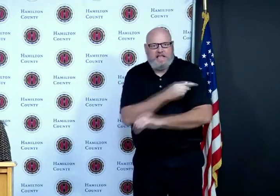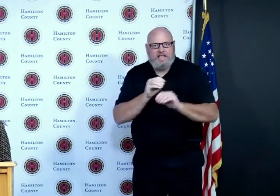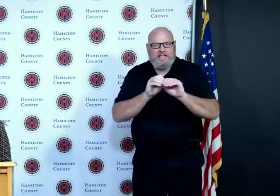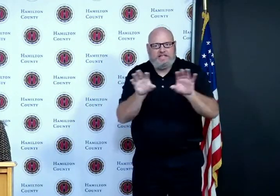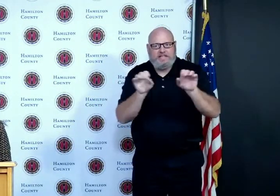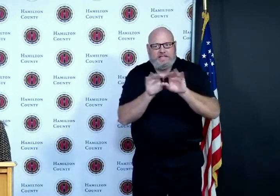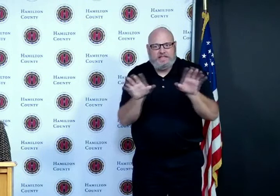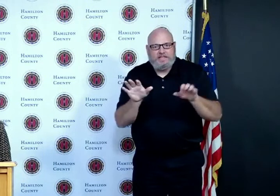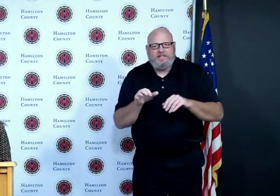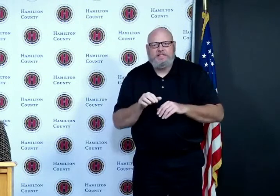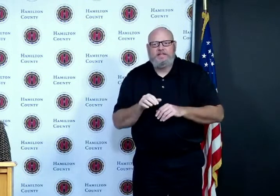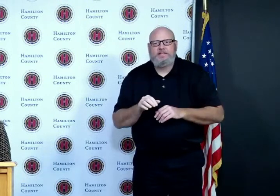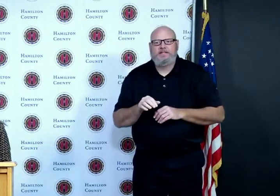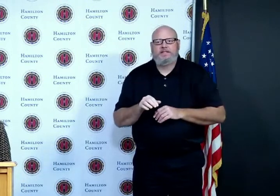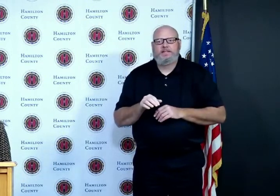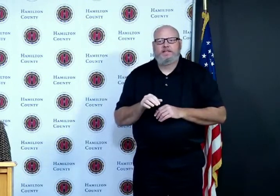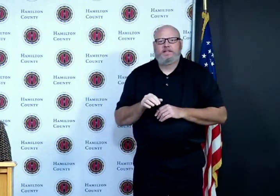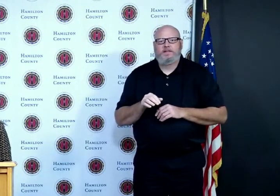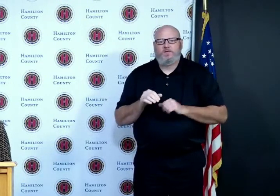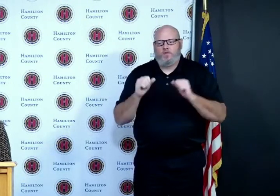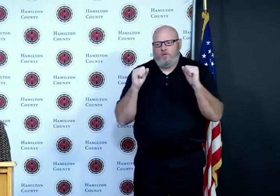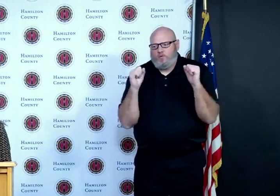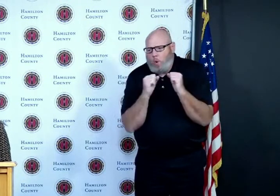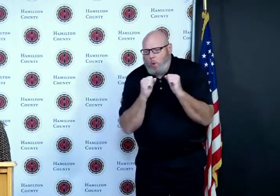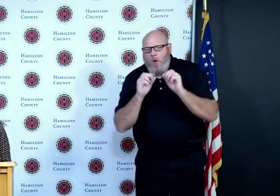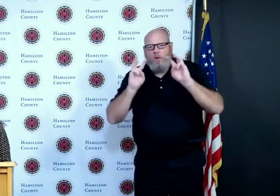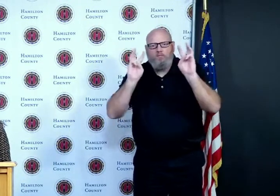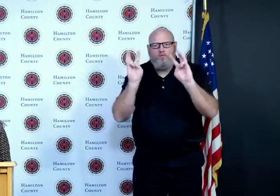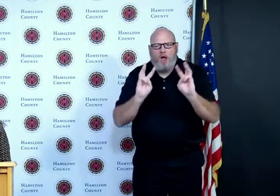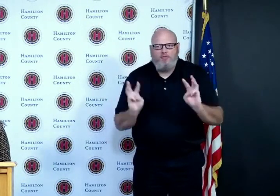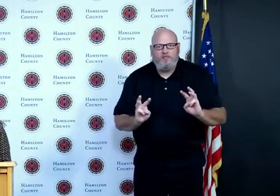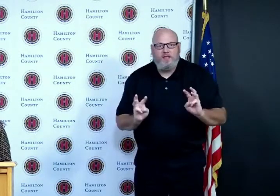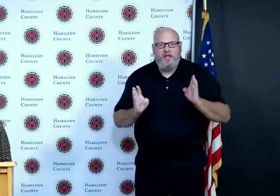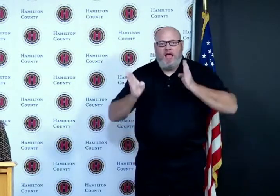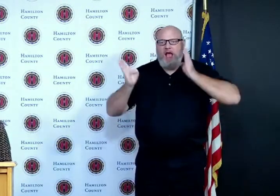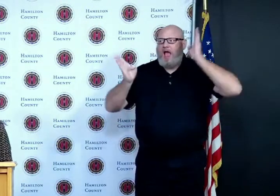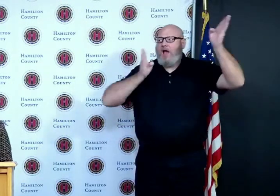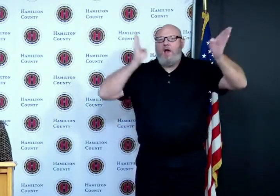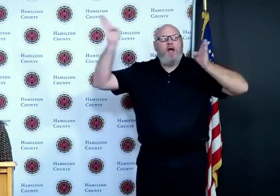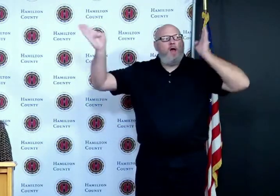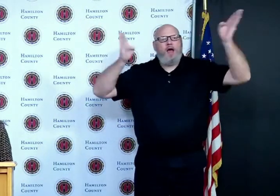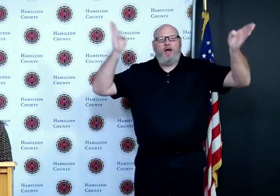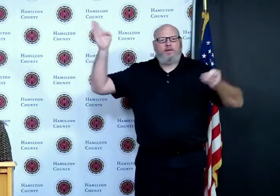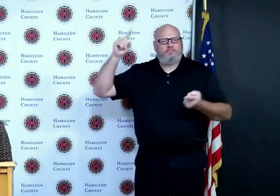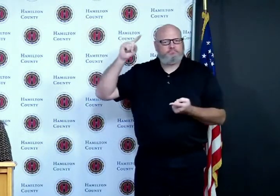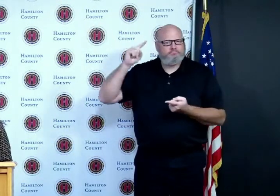and keeping people from gathering so that's that's good news so let's run through the numbers